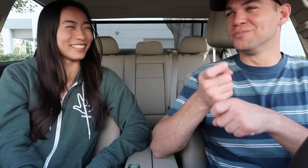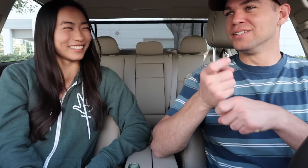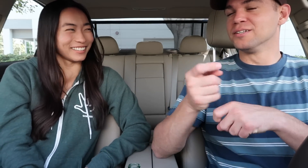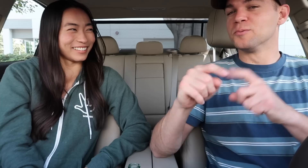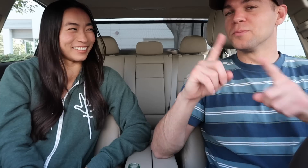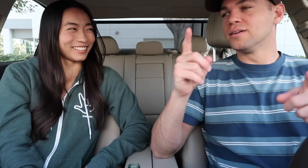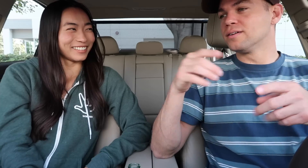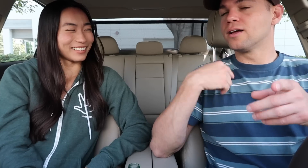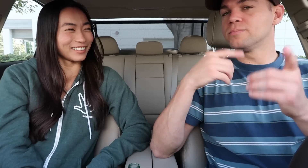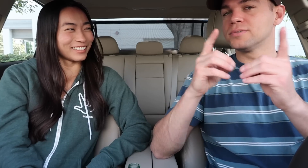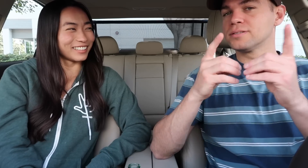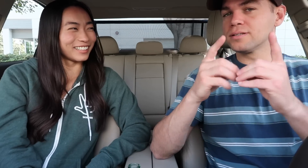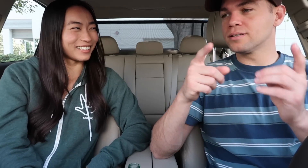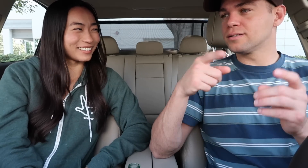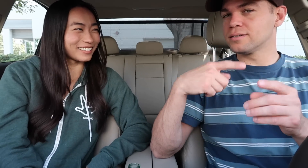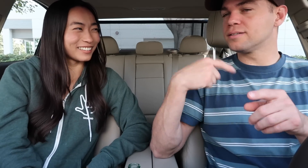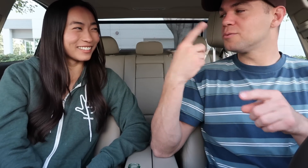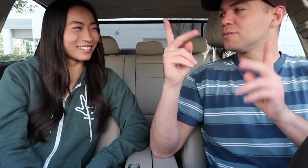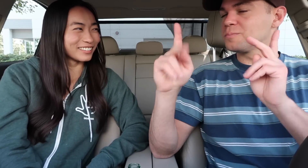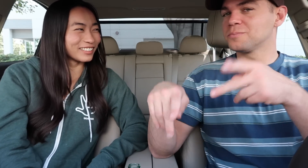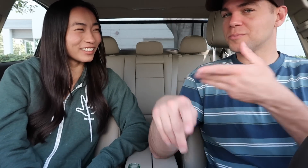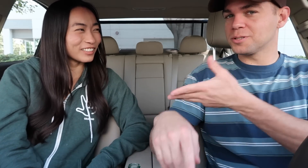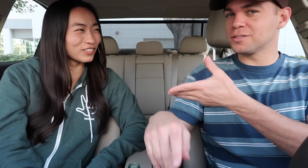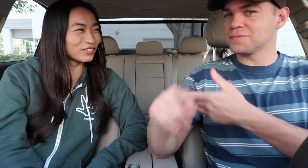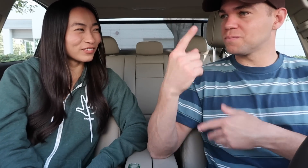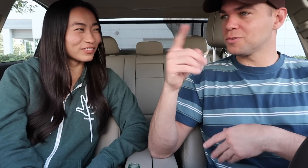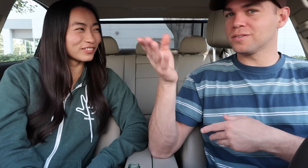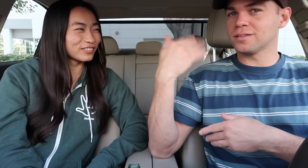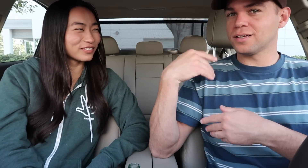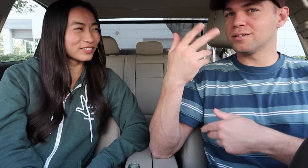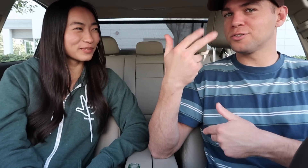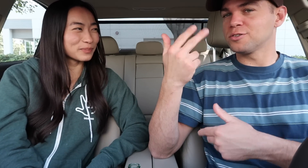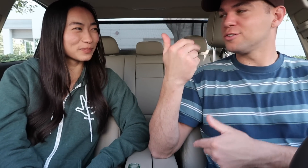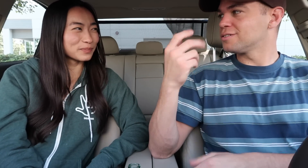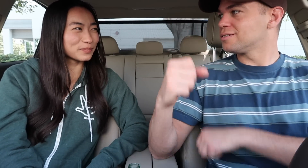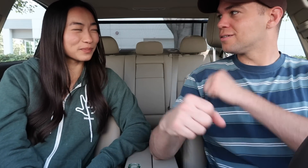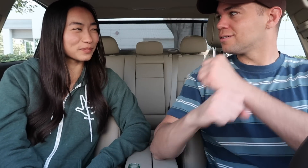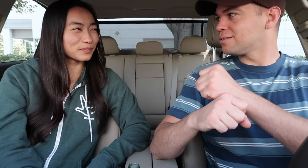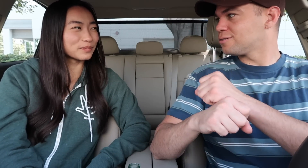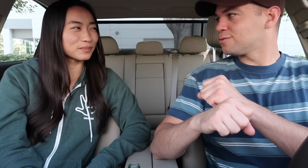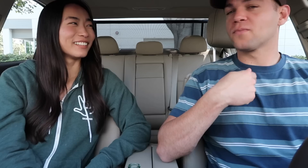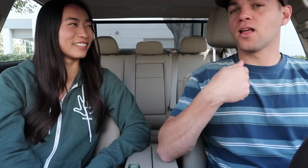I'm just kidding but but I've been dating a hearing person for the last 13 years